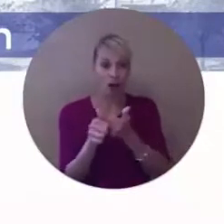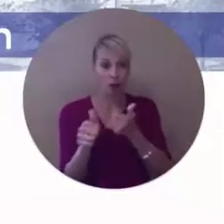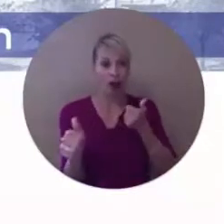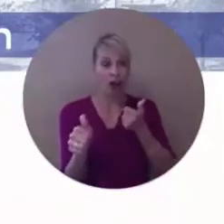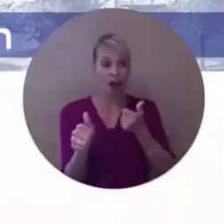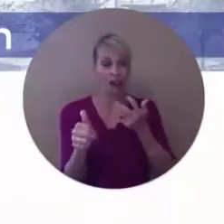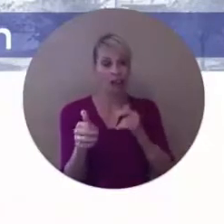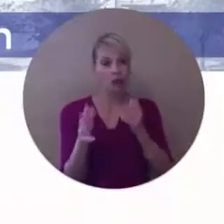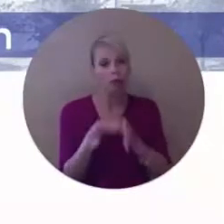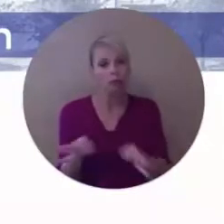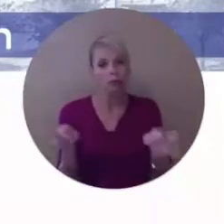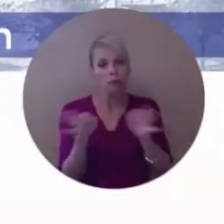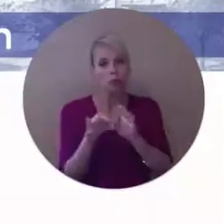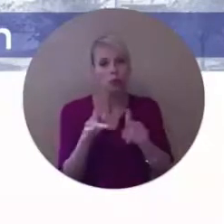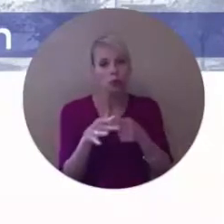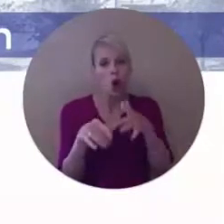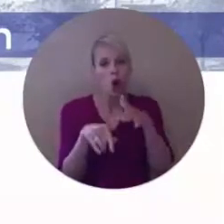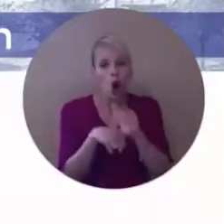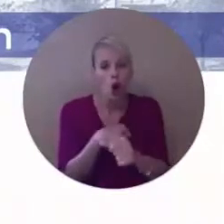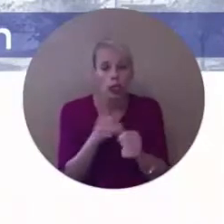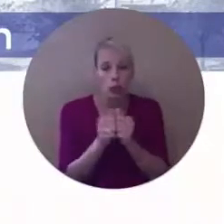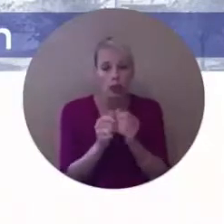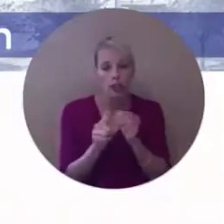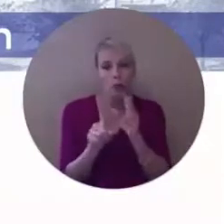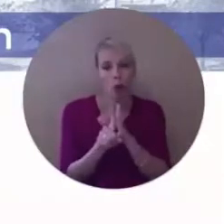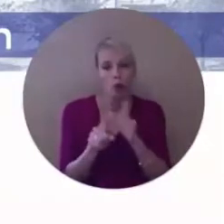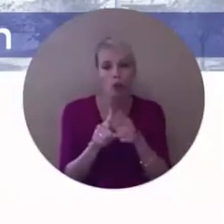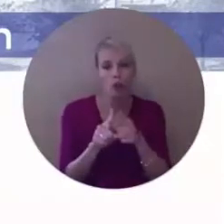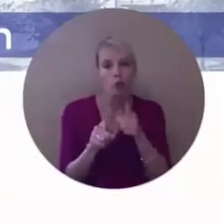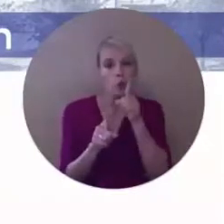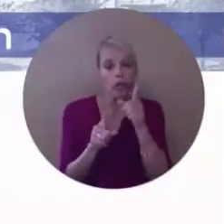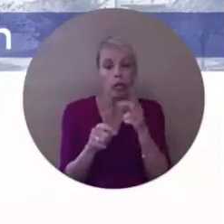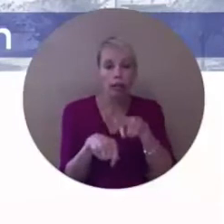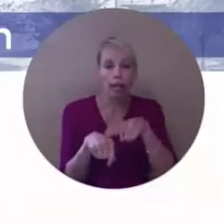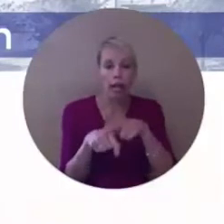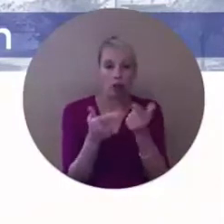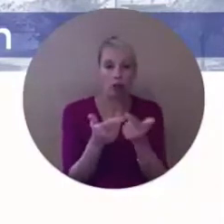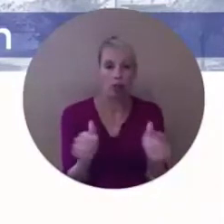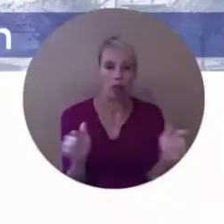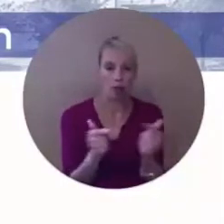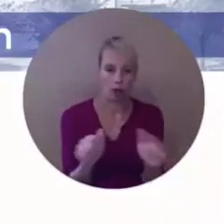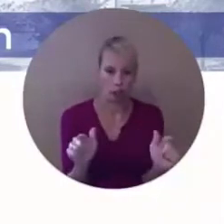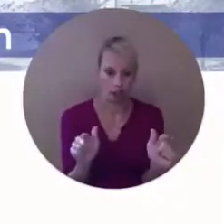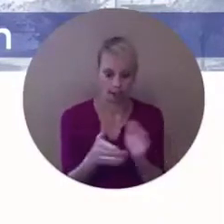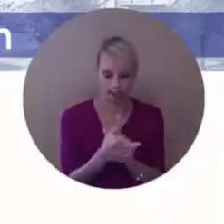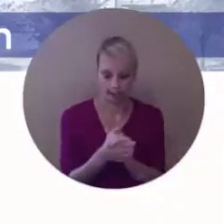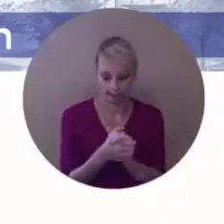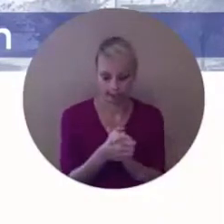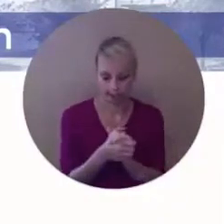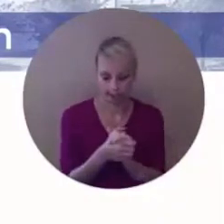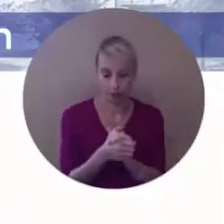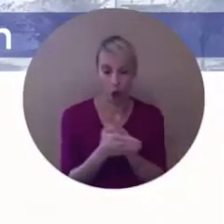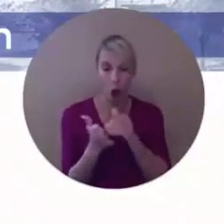It means that they're already behind. That's why it is critical to start early with exposure to a real natural language.